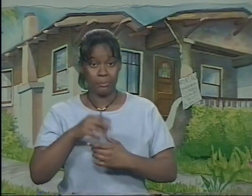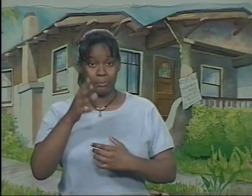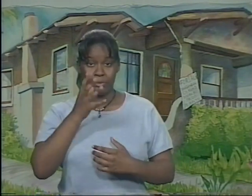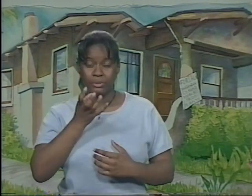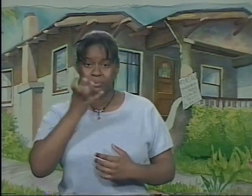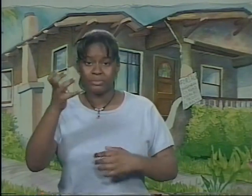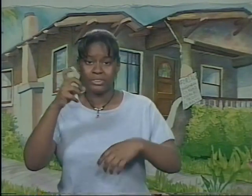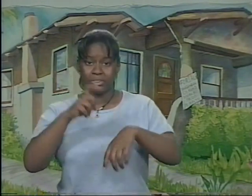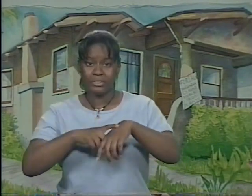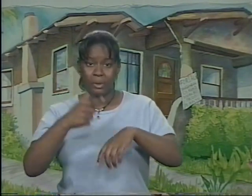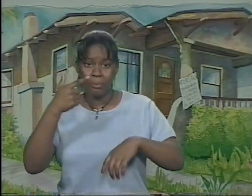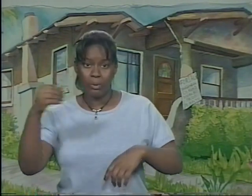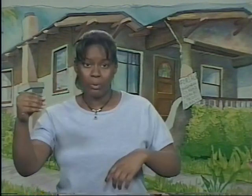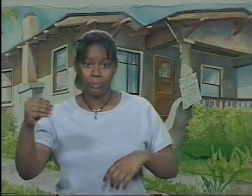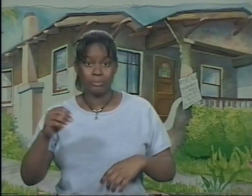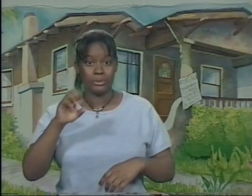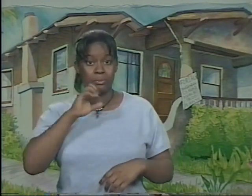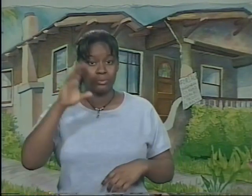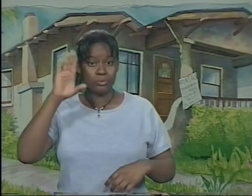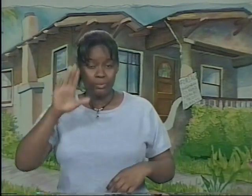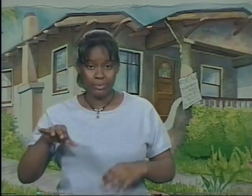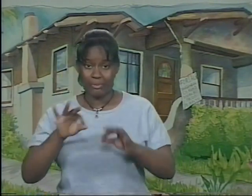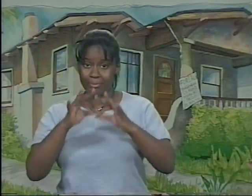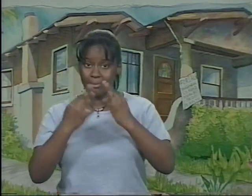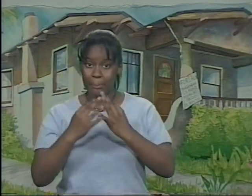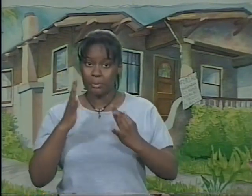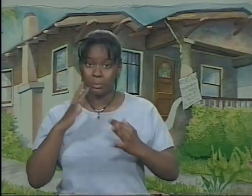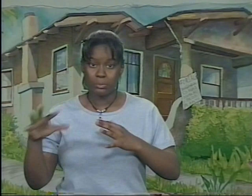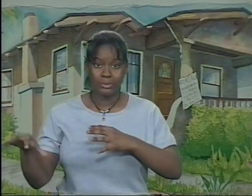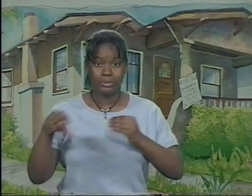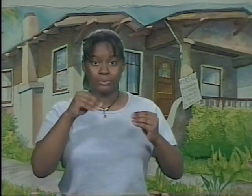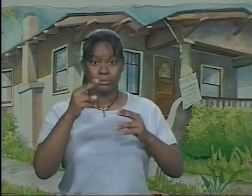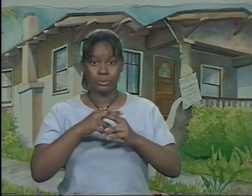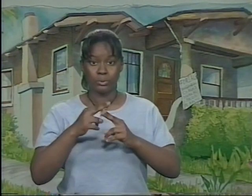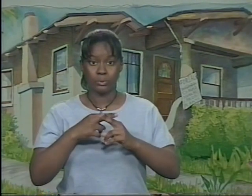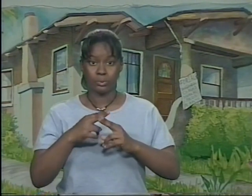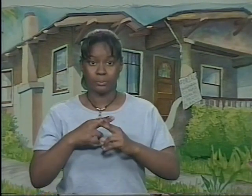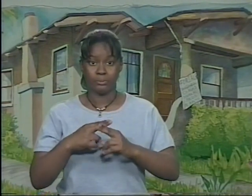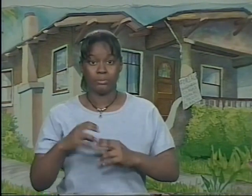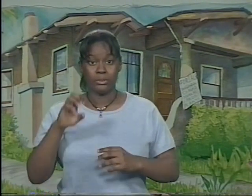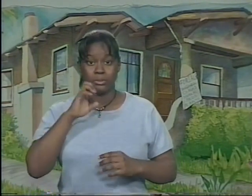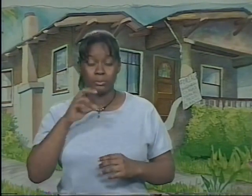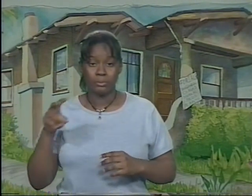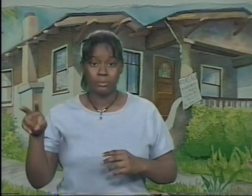wipe away the sadness inside. "It's almost time to go," her mother called.